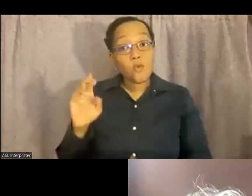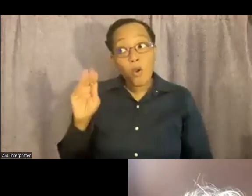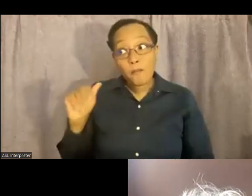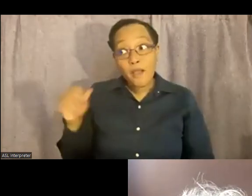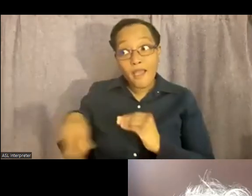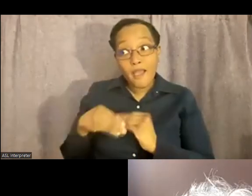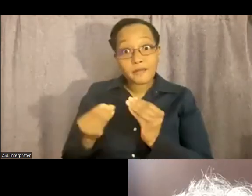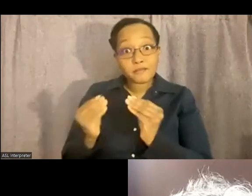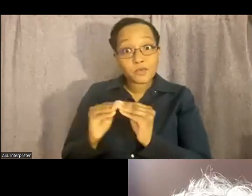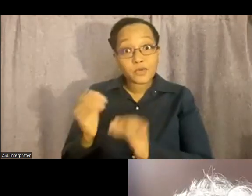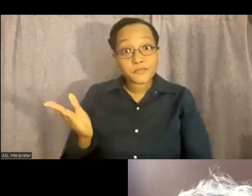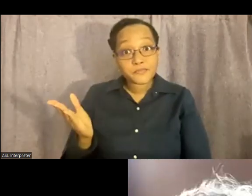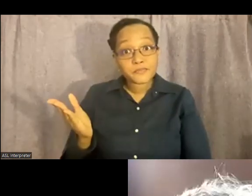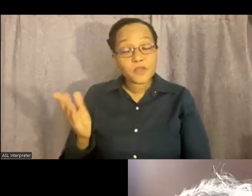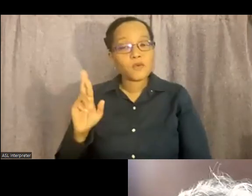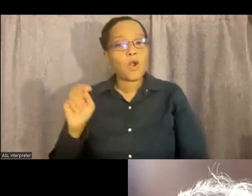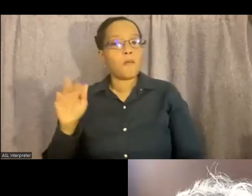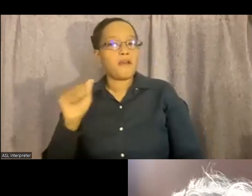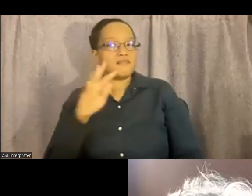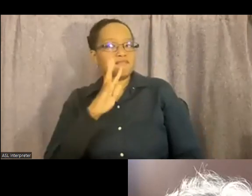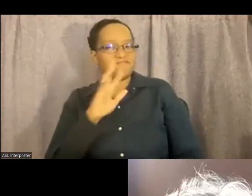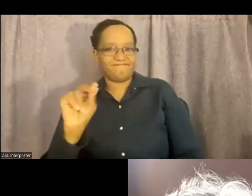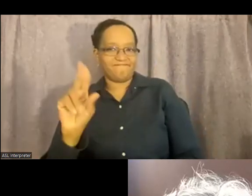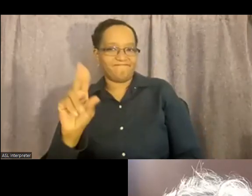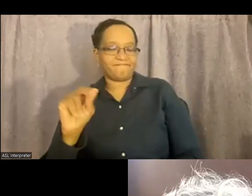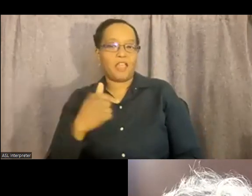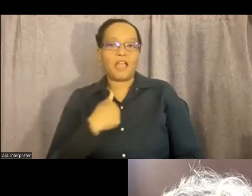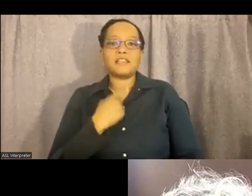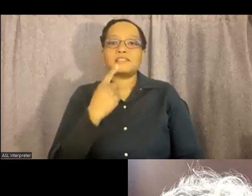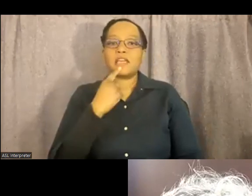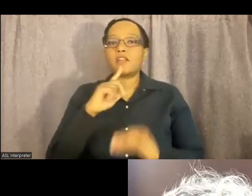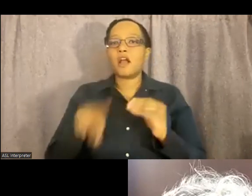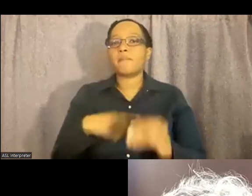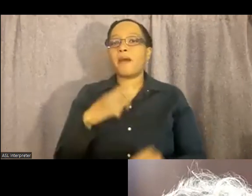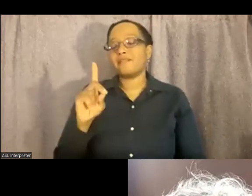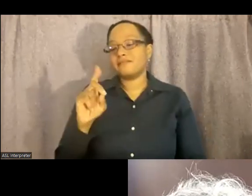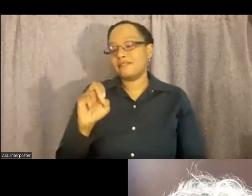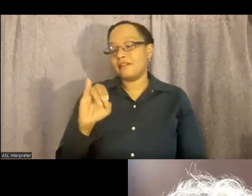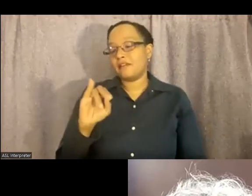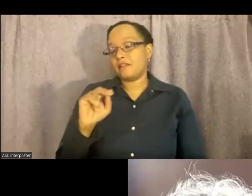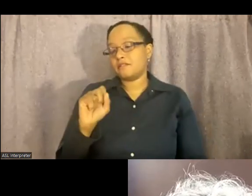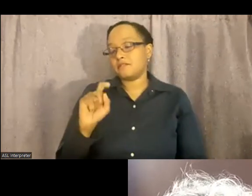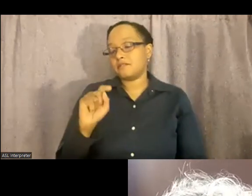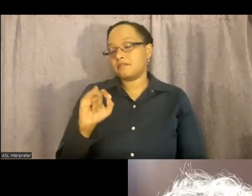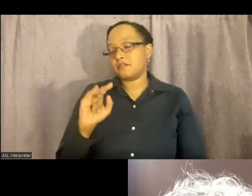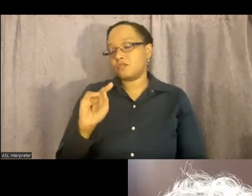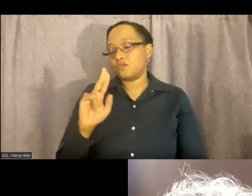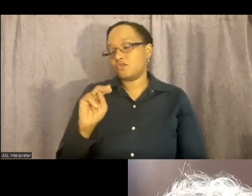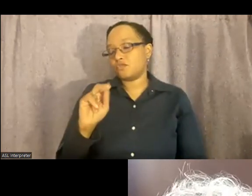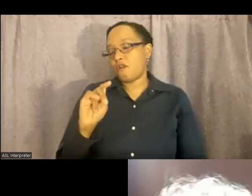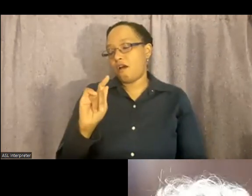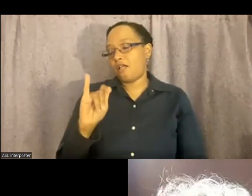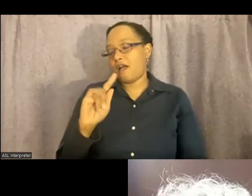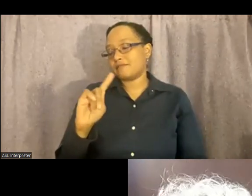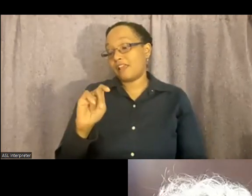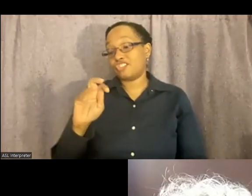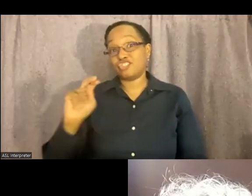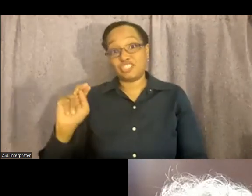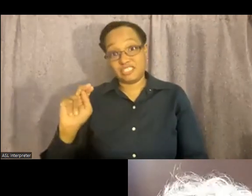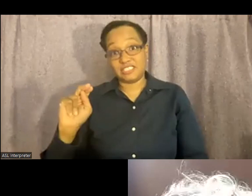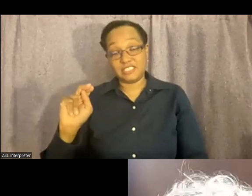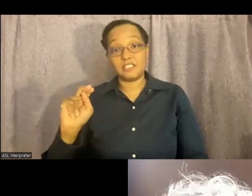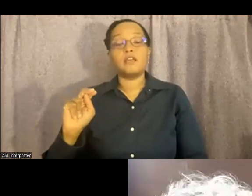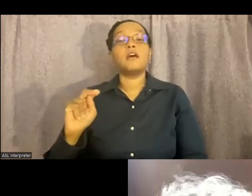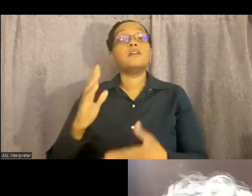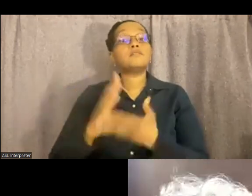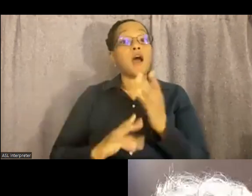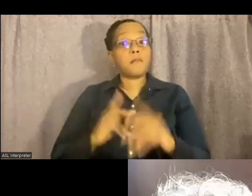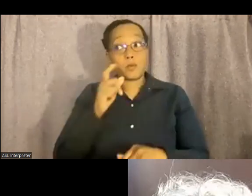No, I would add in terms of deinstitutionalization, there are people at Laguna today and not at